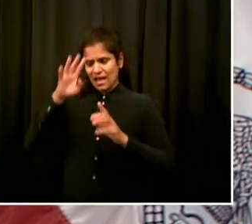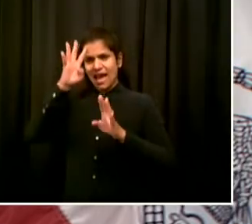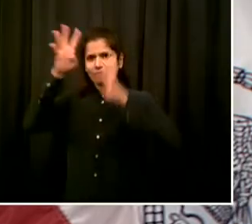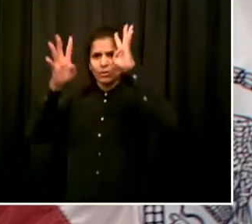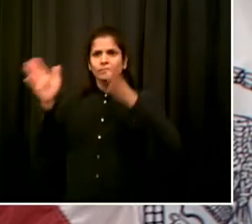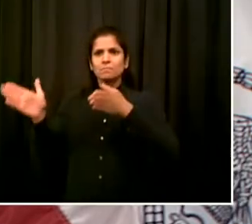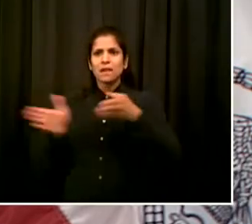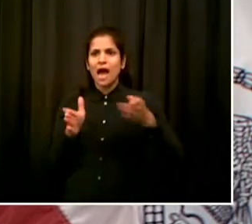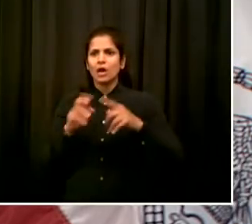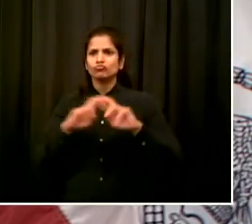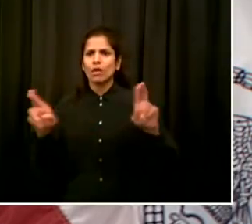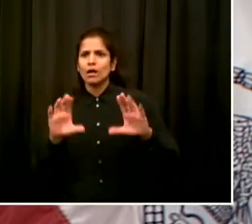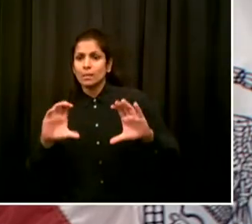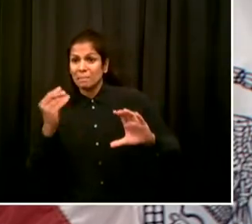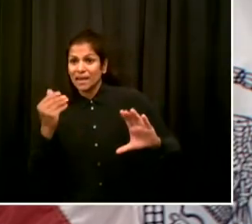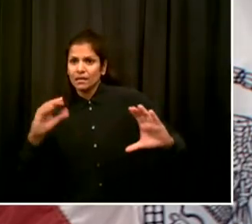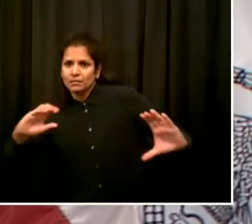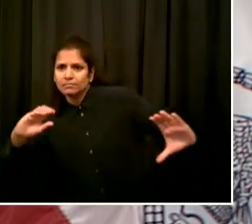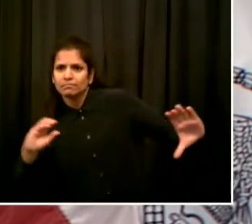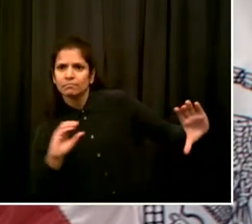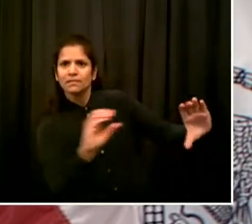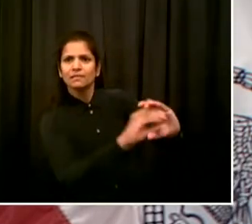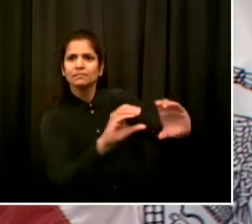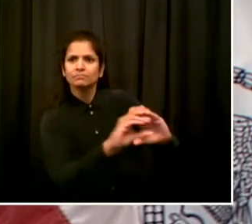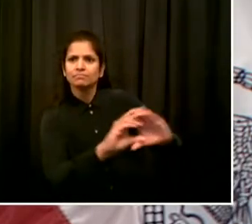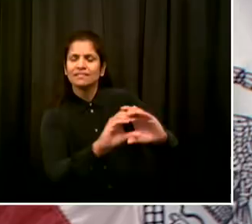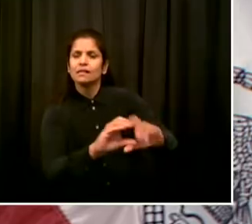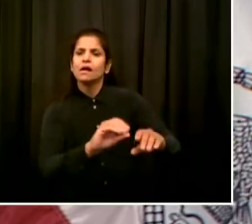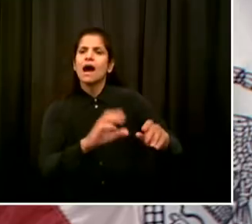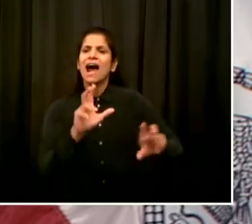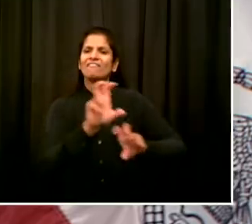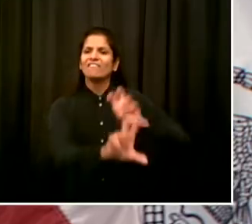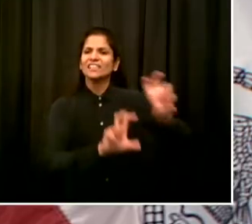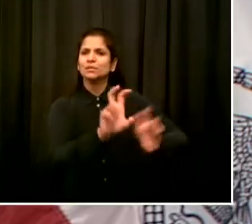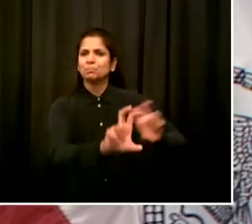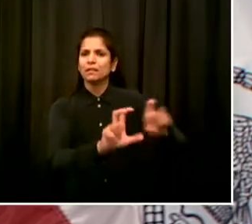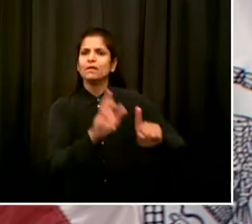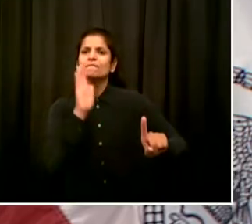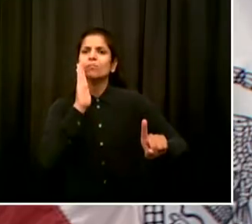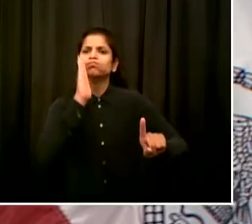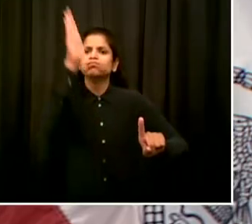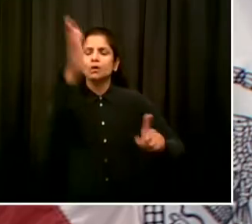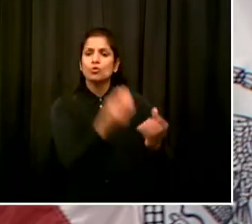THE WORLD. WE HAVE TO KEEP INVESTING IN EEVRY WAY THAT WE CAN BUT WITHIN OUR